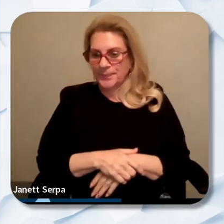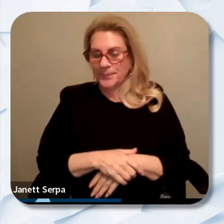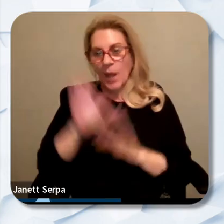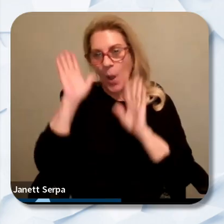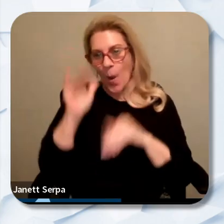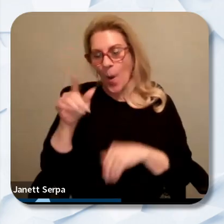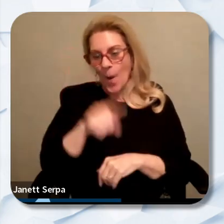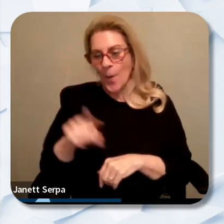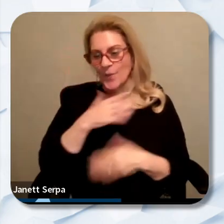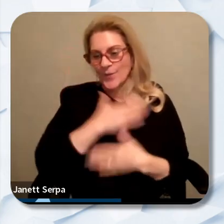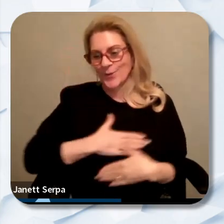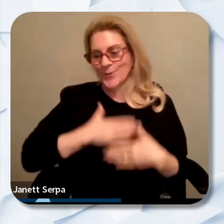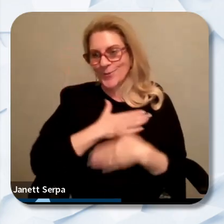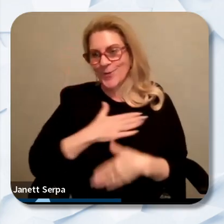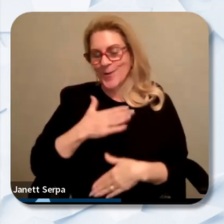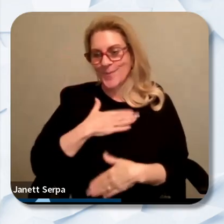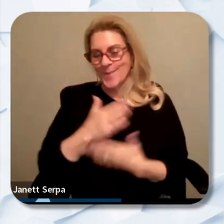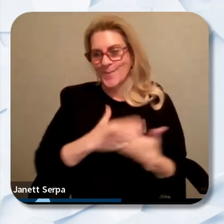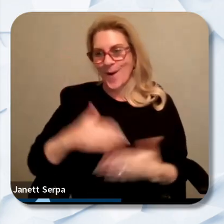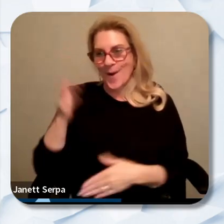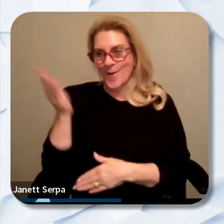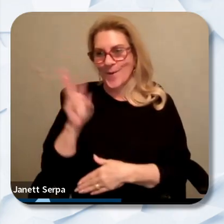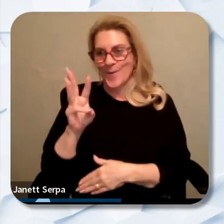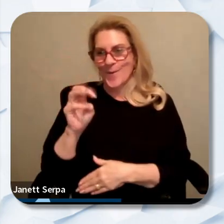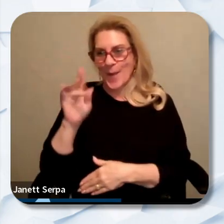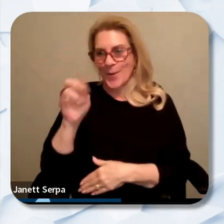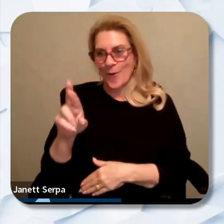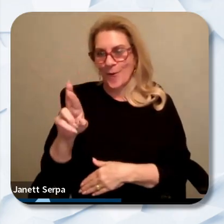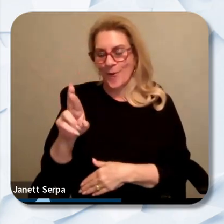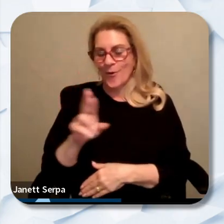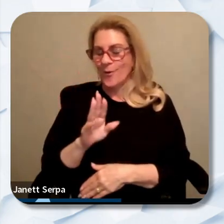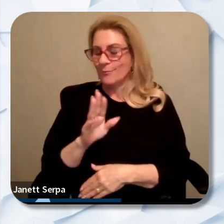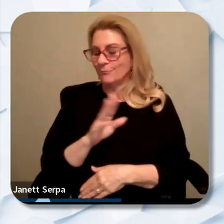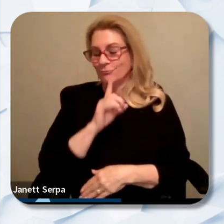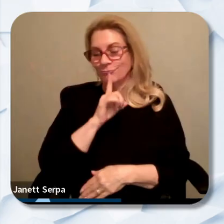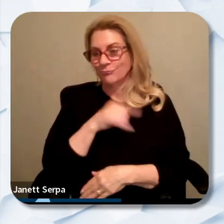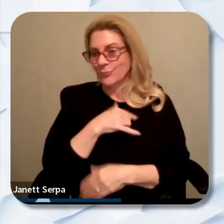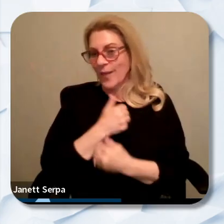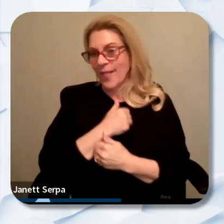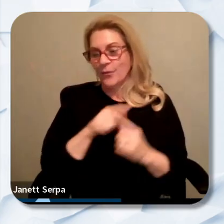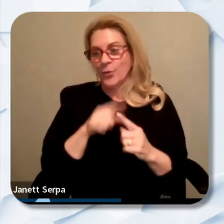you have enjoyed my portion of this webinar. I would love to be able to answer any questions